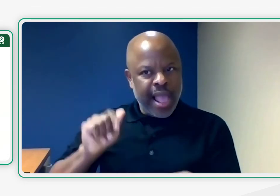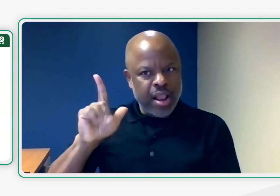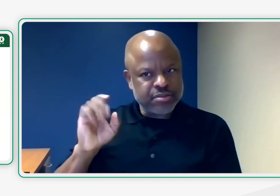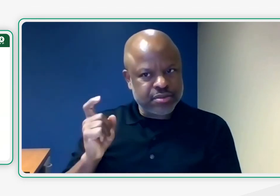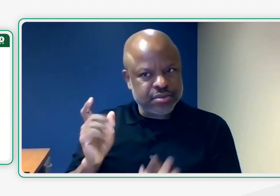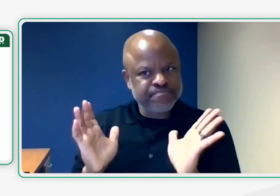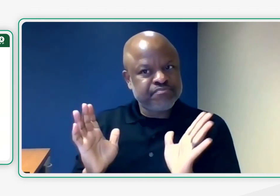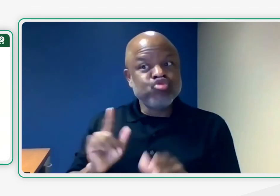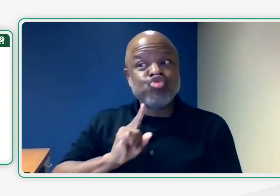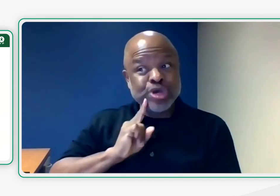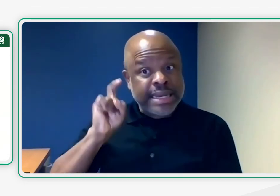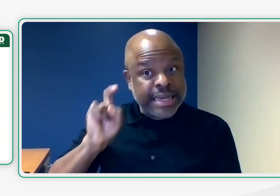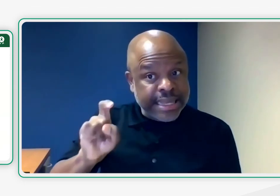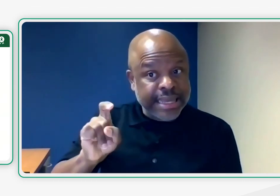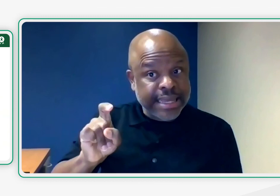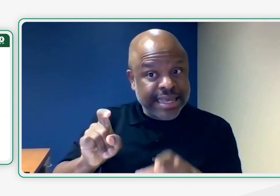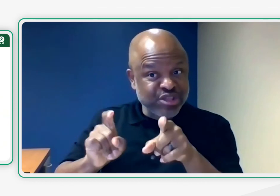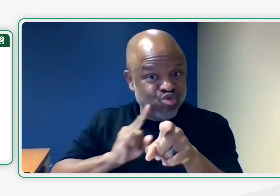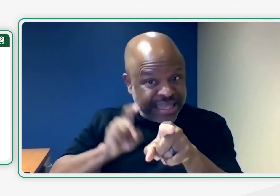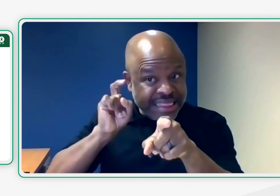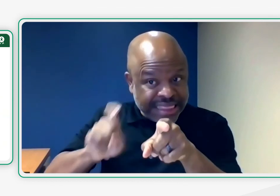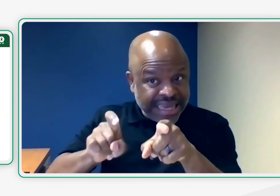And we realized that, you know, this could potentially be an opportunity for free money.